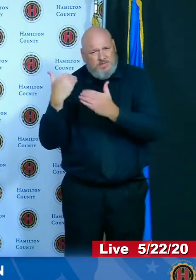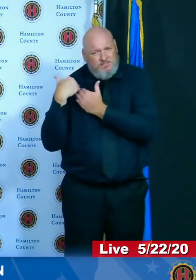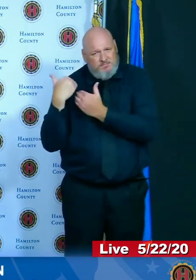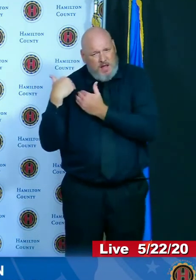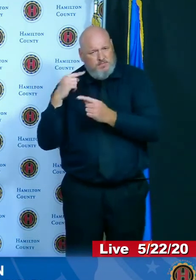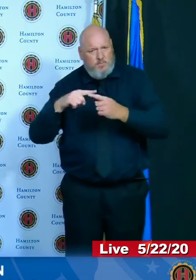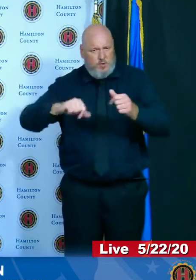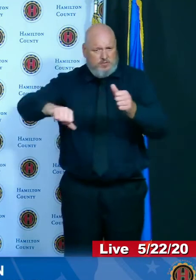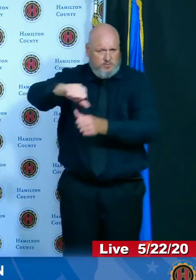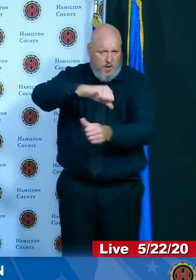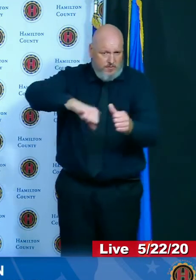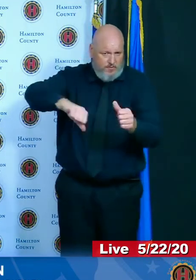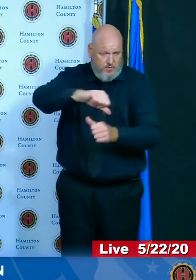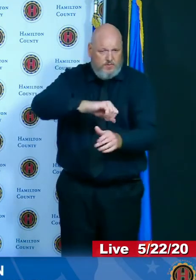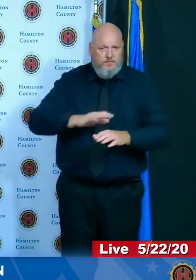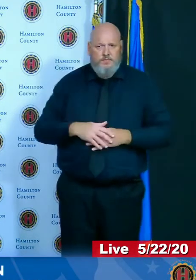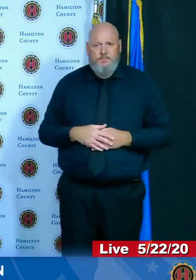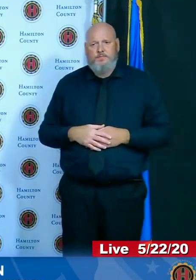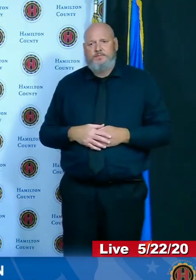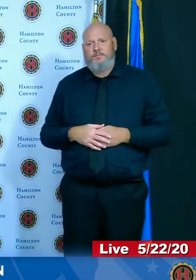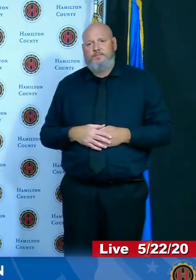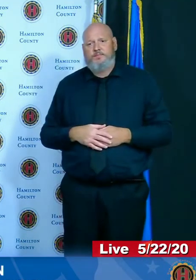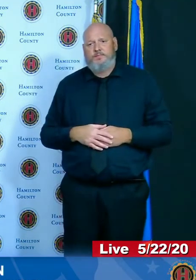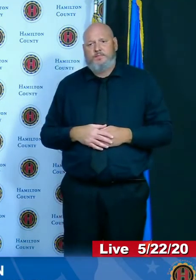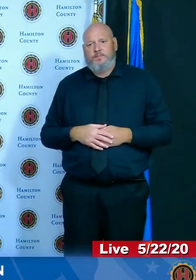going to a business you might want to be extra cautious if that business seems